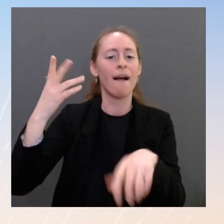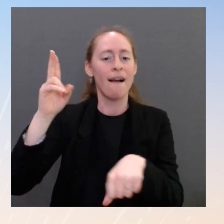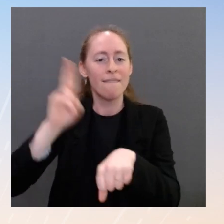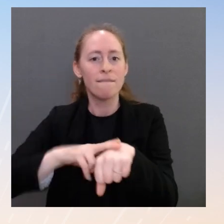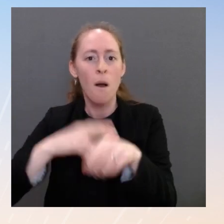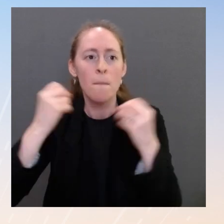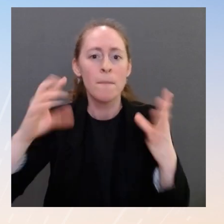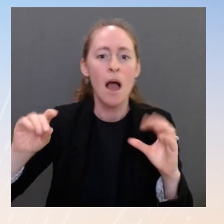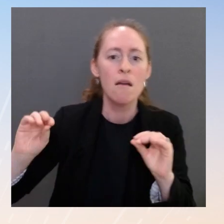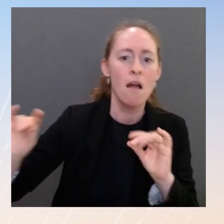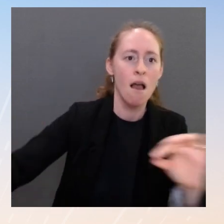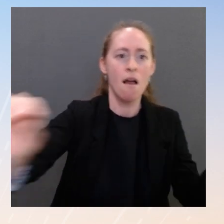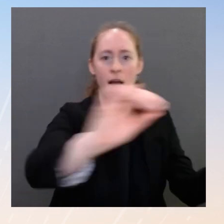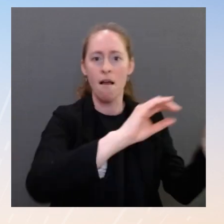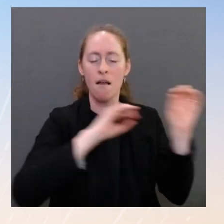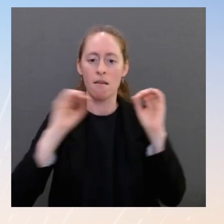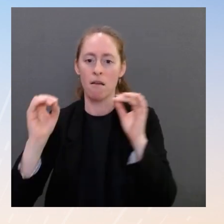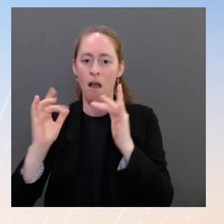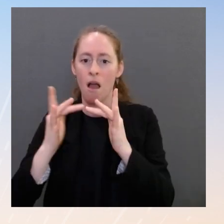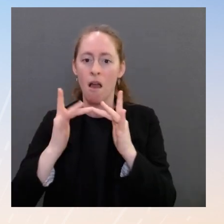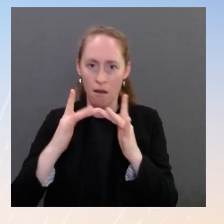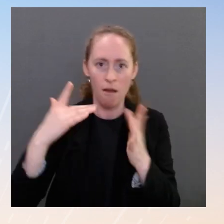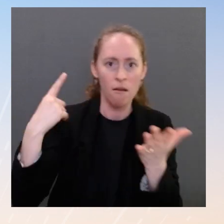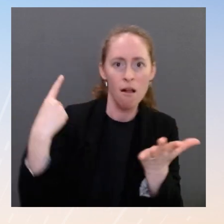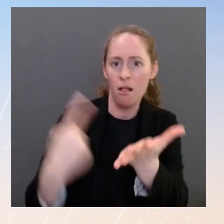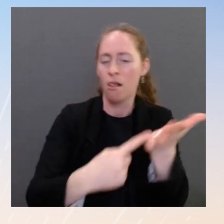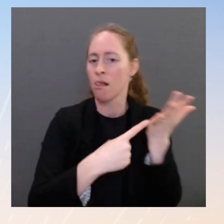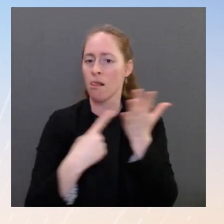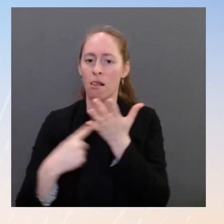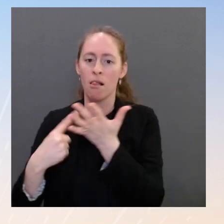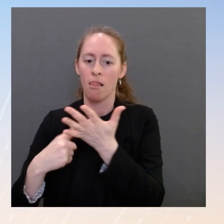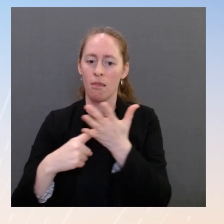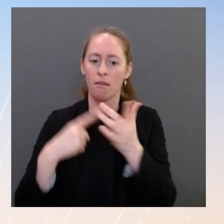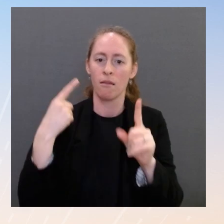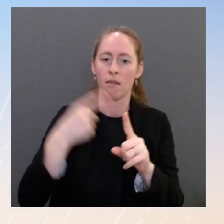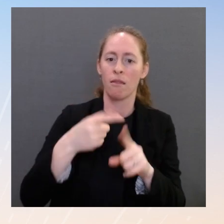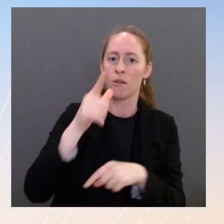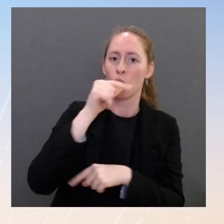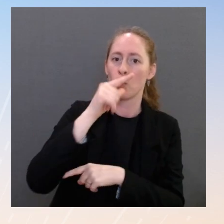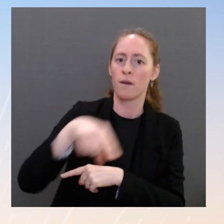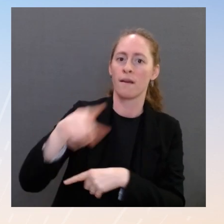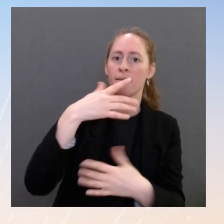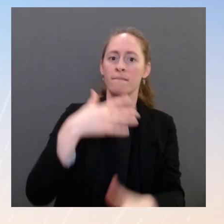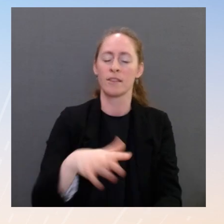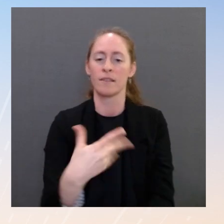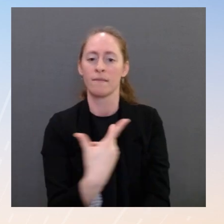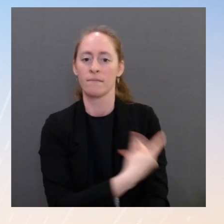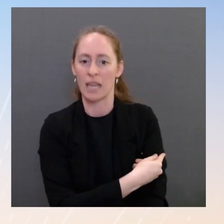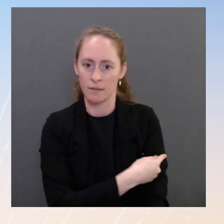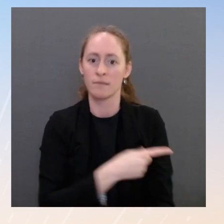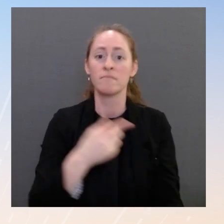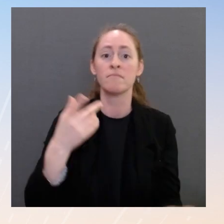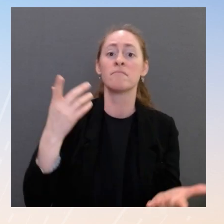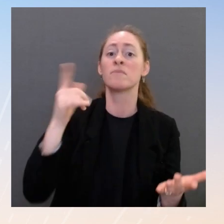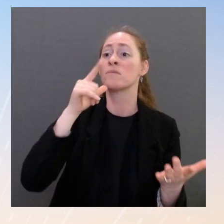who don't think COVID , immediately started with the, "Well, she would have been fine even if she hadn't gotten the vaccine."